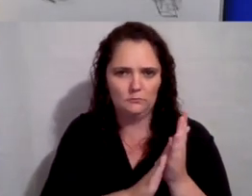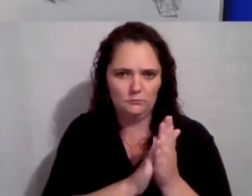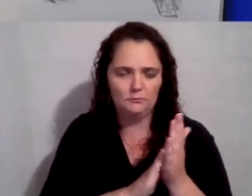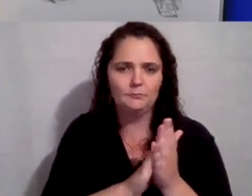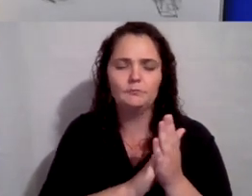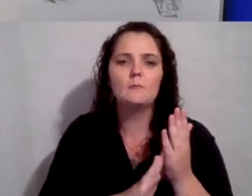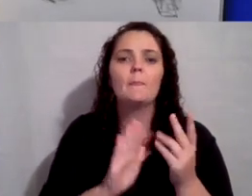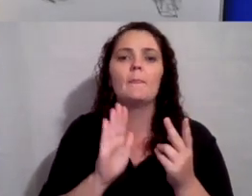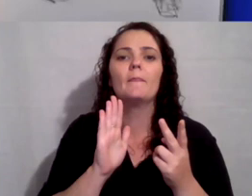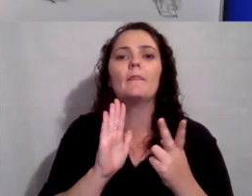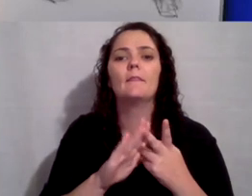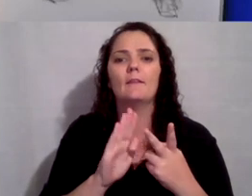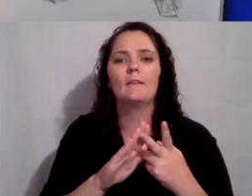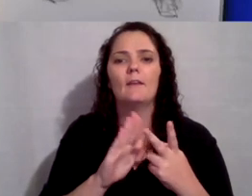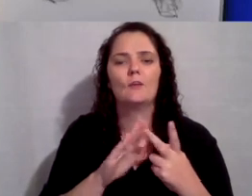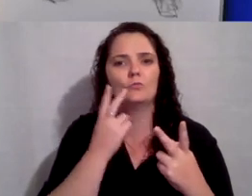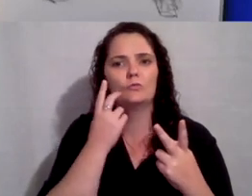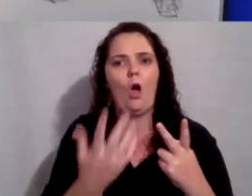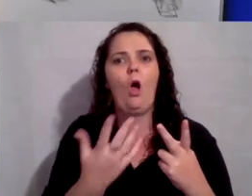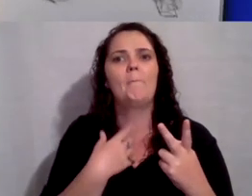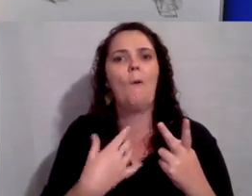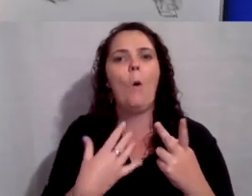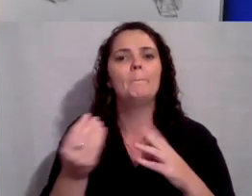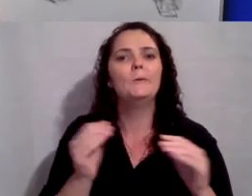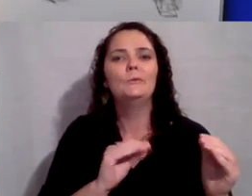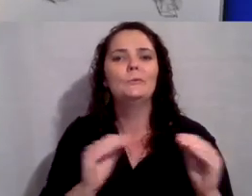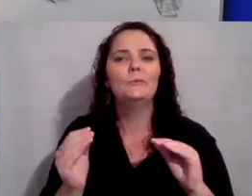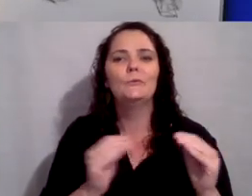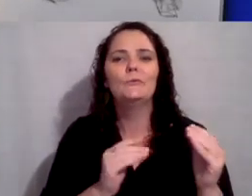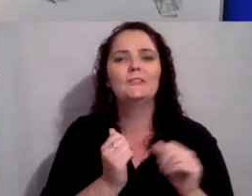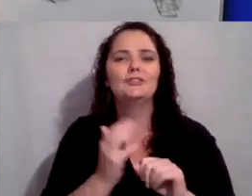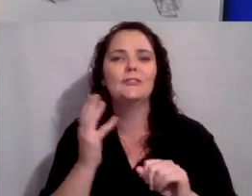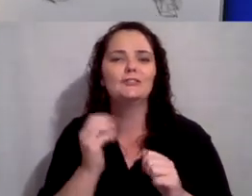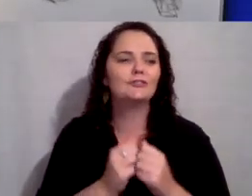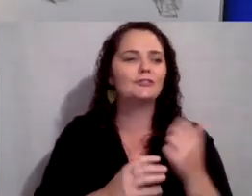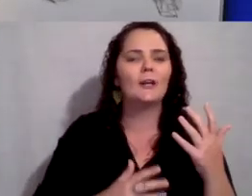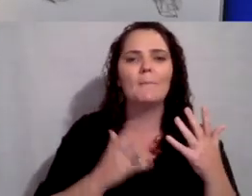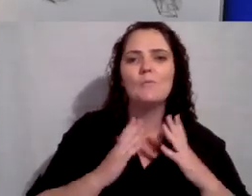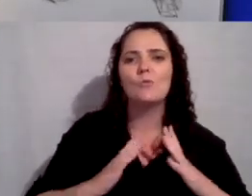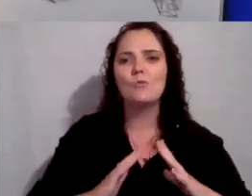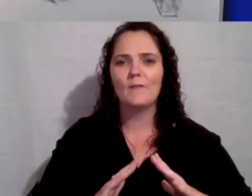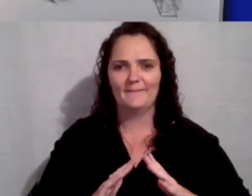The second drawing we did was a way of showing movement, a way of showing the different gestures of the body